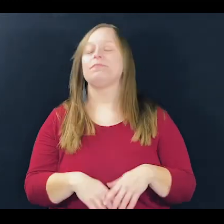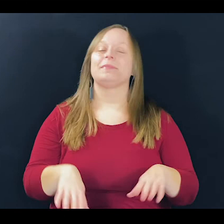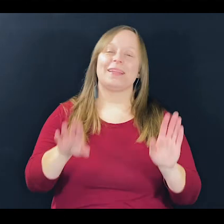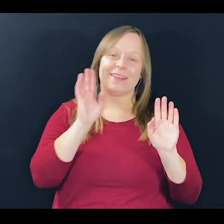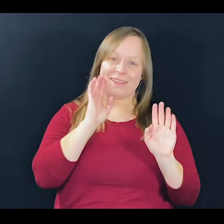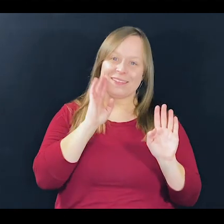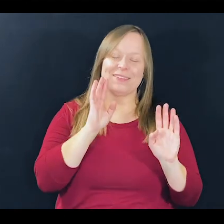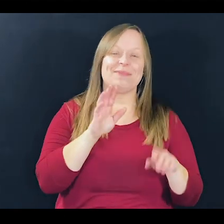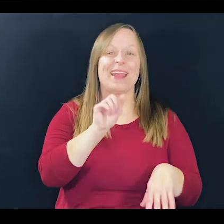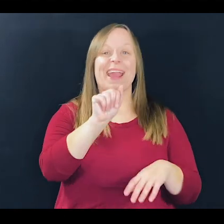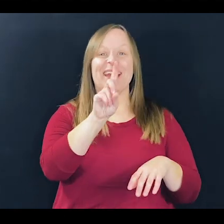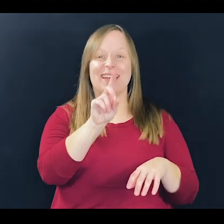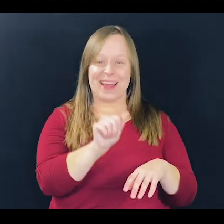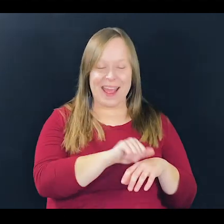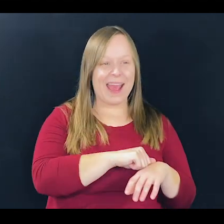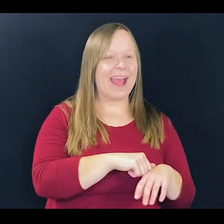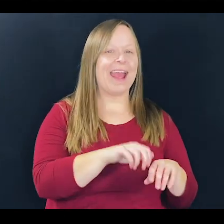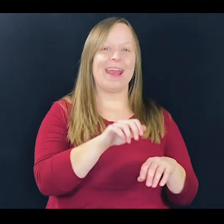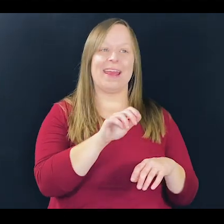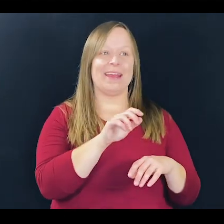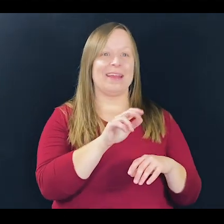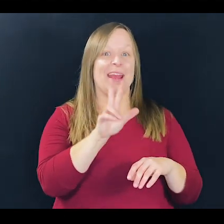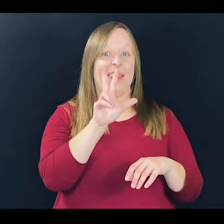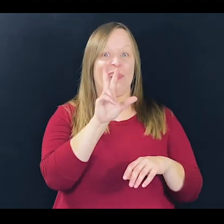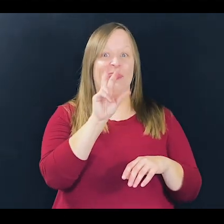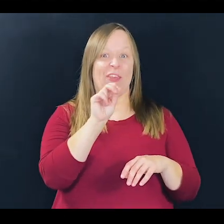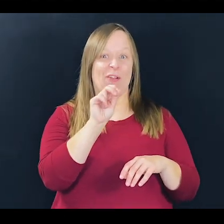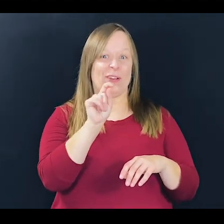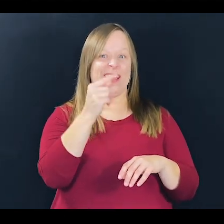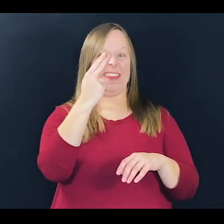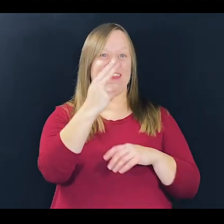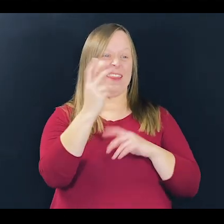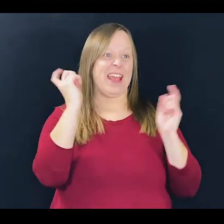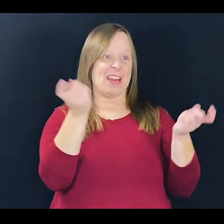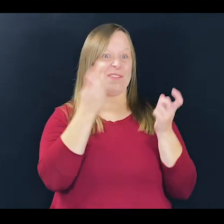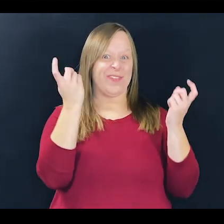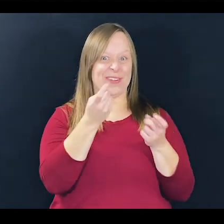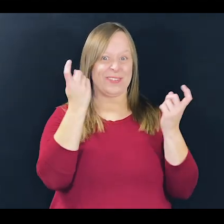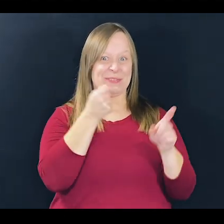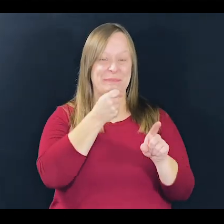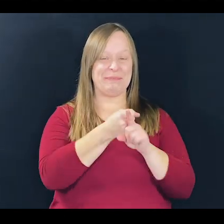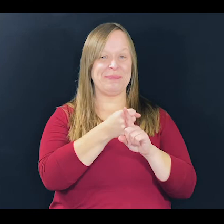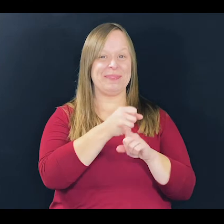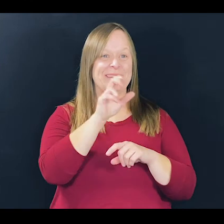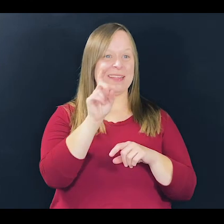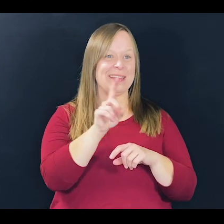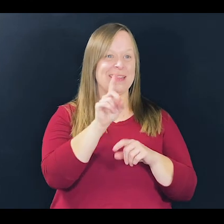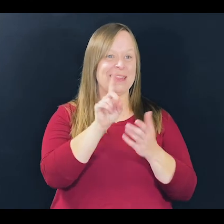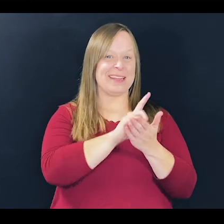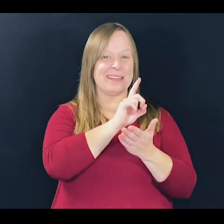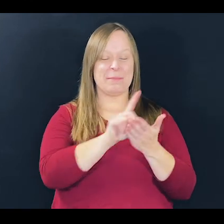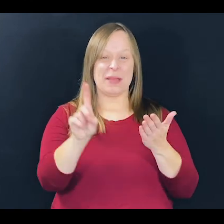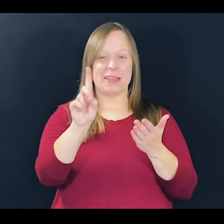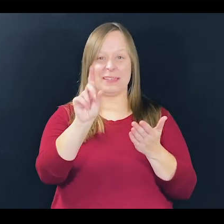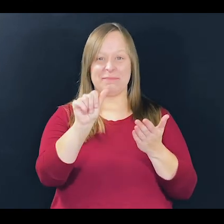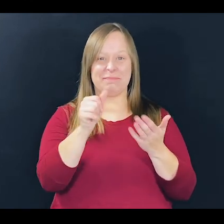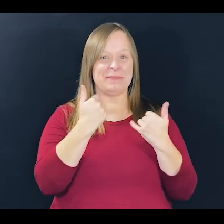Listen, the ADA is coming up on its 30th anniversary. Disability discrimination is still a